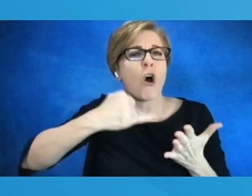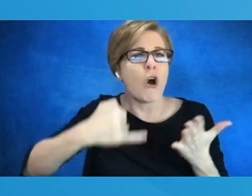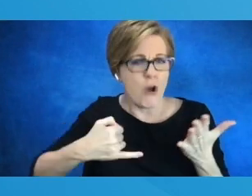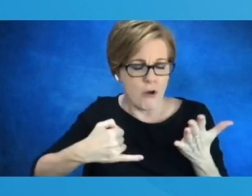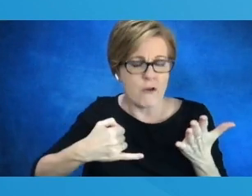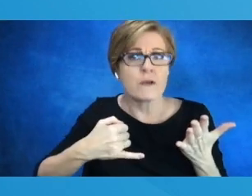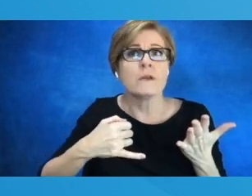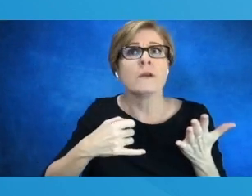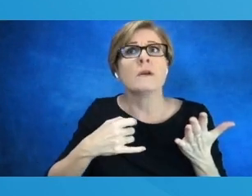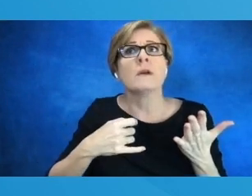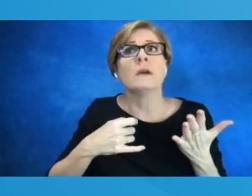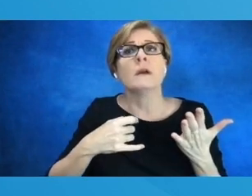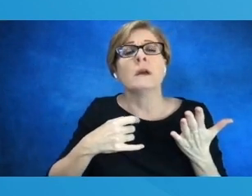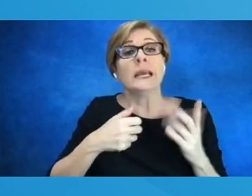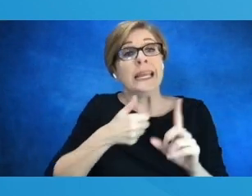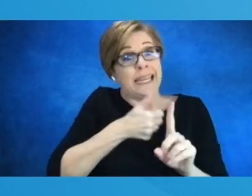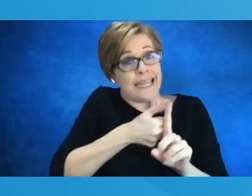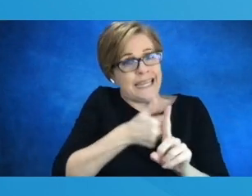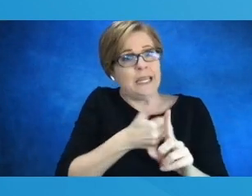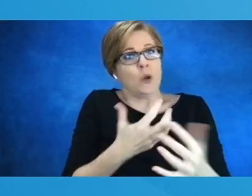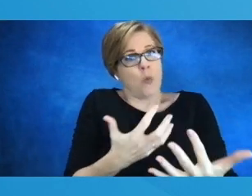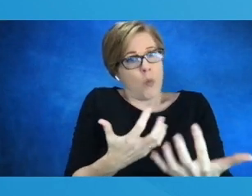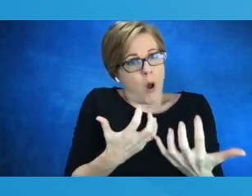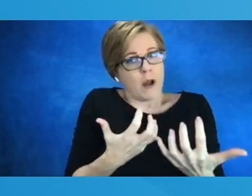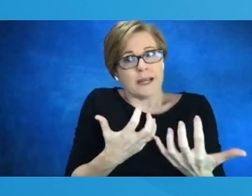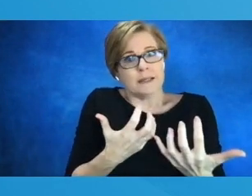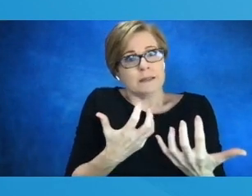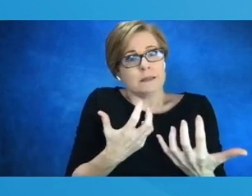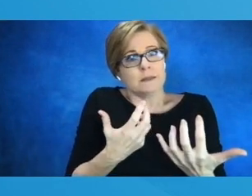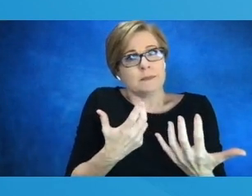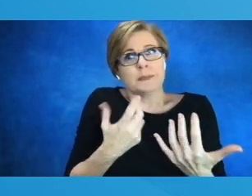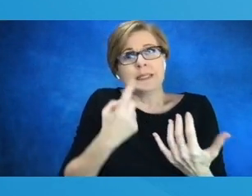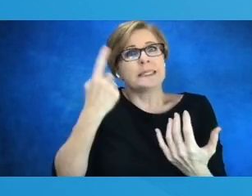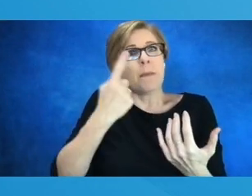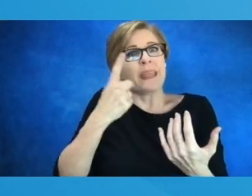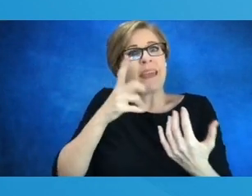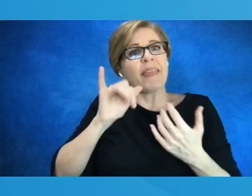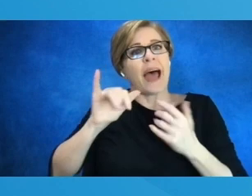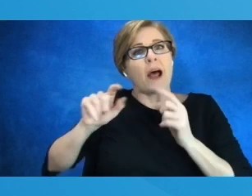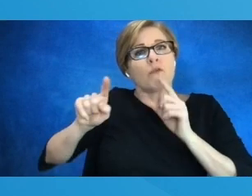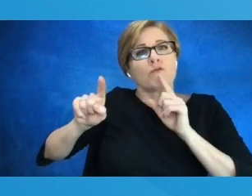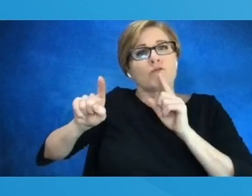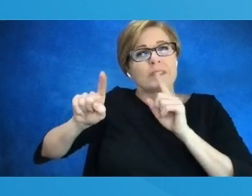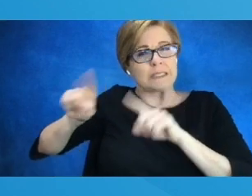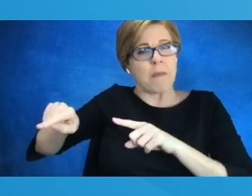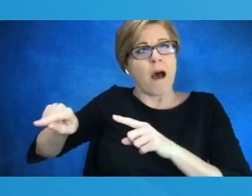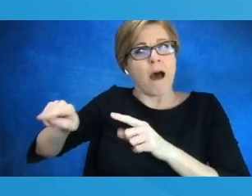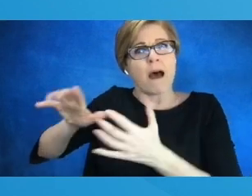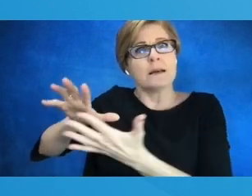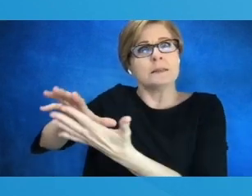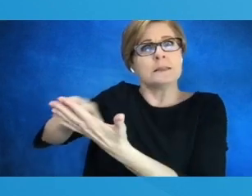work that responds to this, but also kind of responding to the United States today.